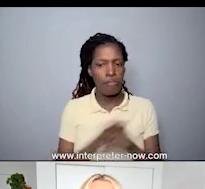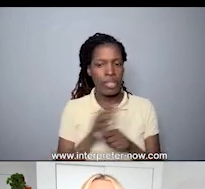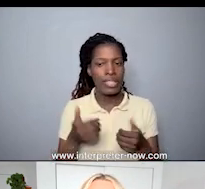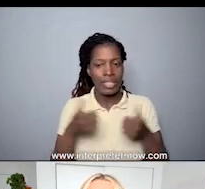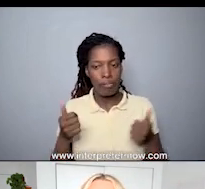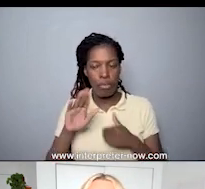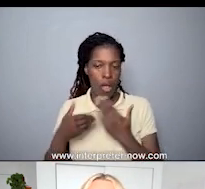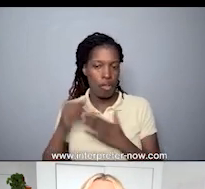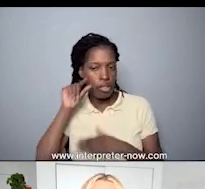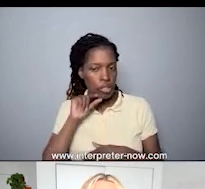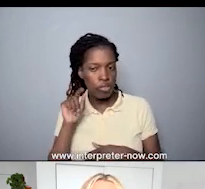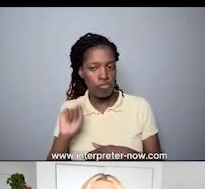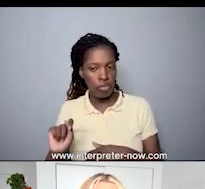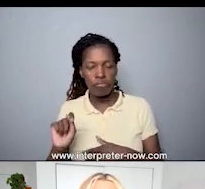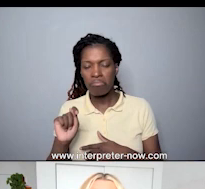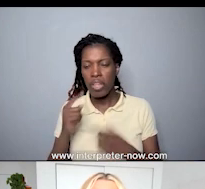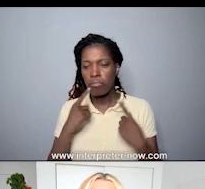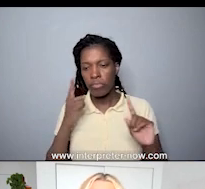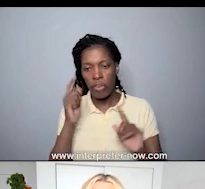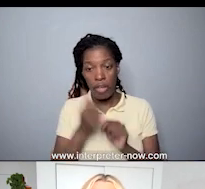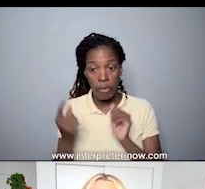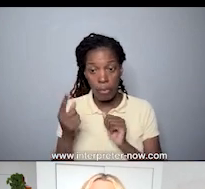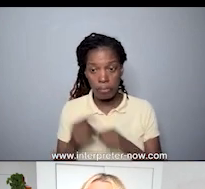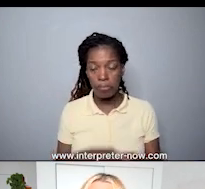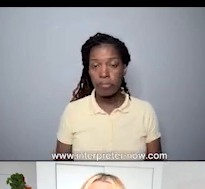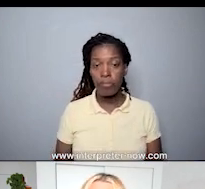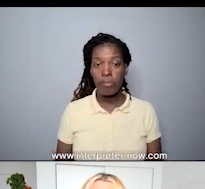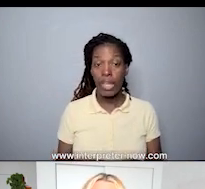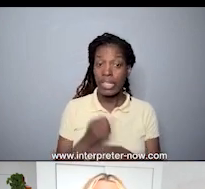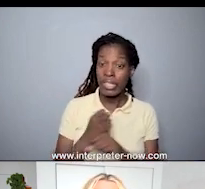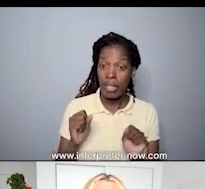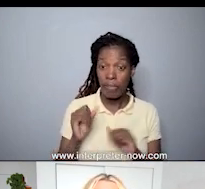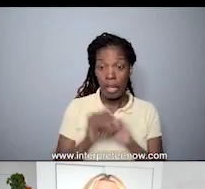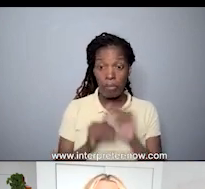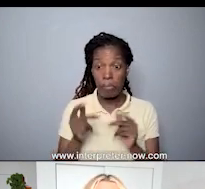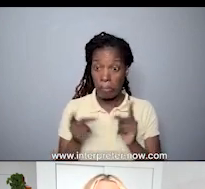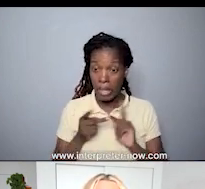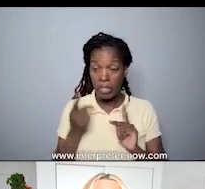Have a safe and comfortable space for people to pump breast milk, and it's important to